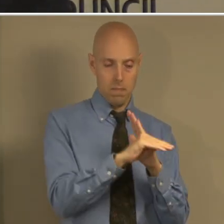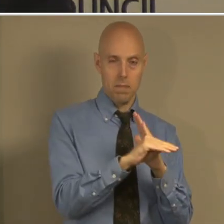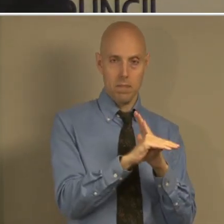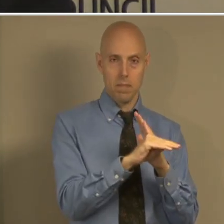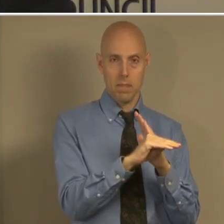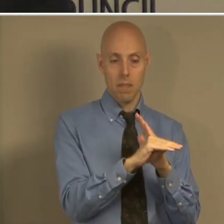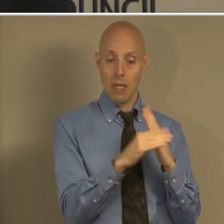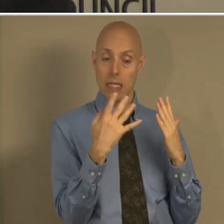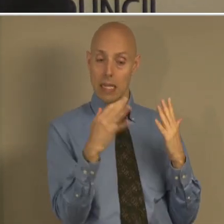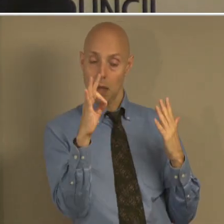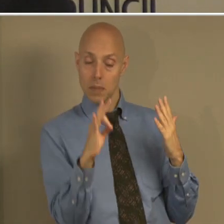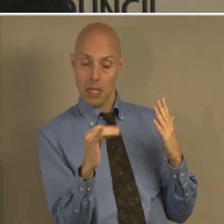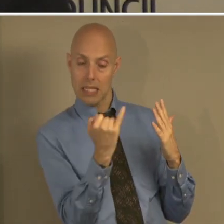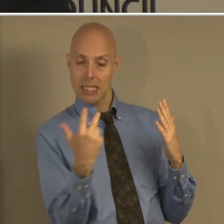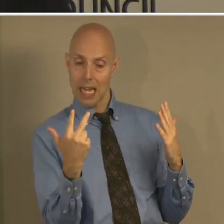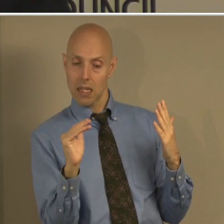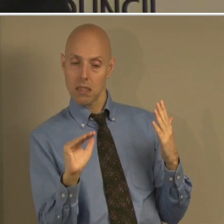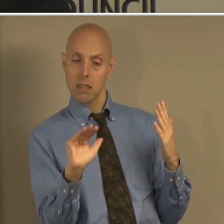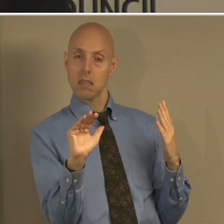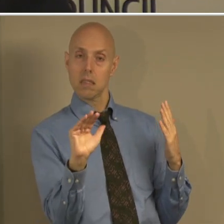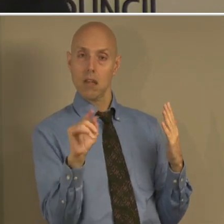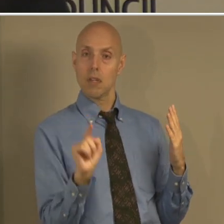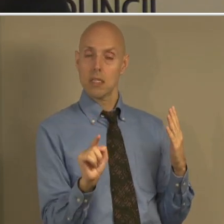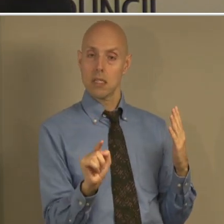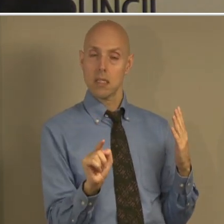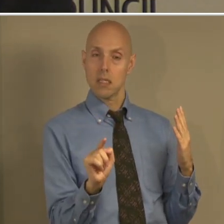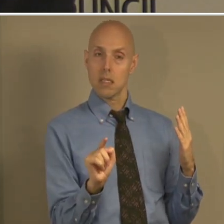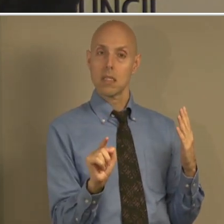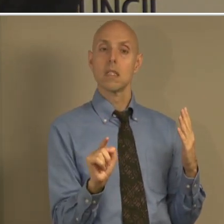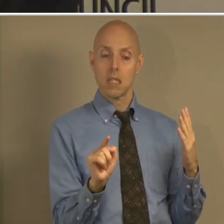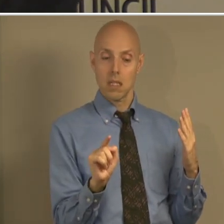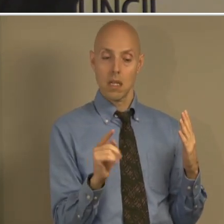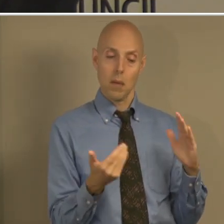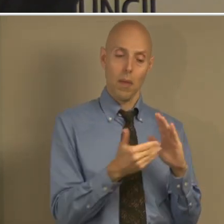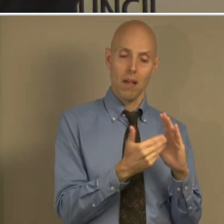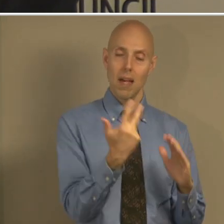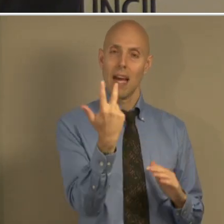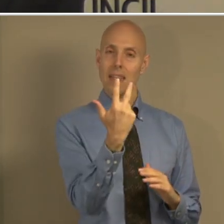and 10% of 68 organisations will have an increase. There's a further 18 who also have an increase